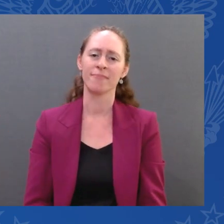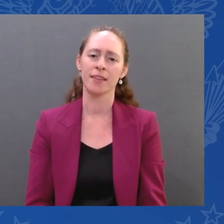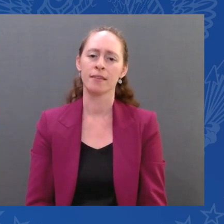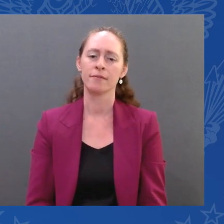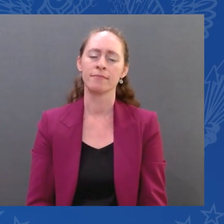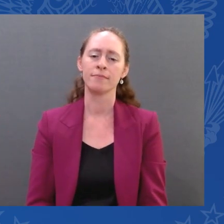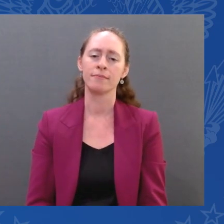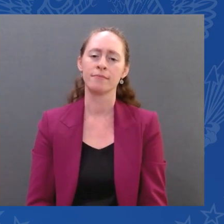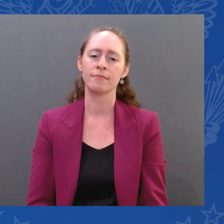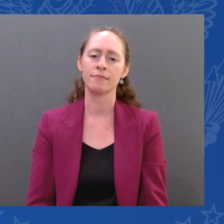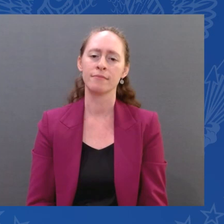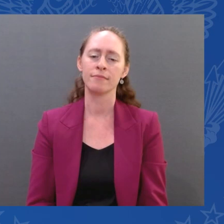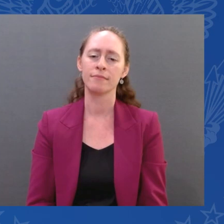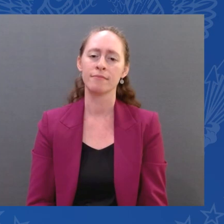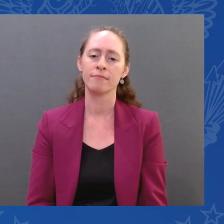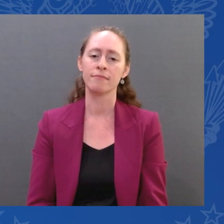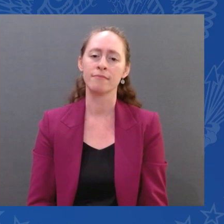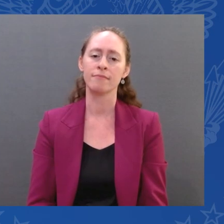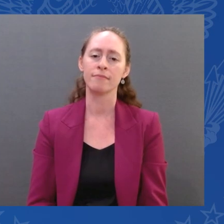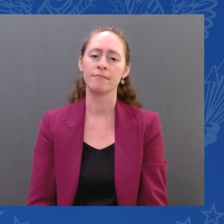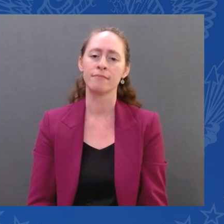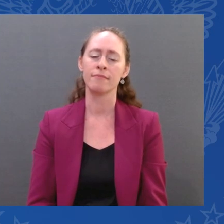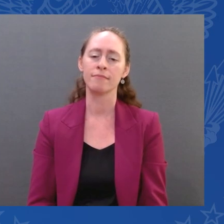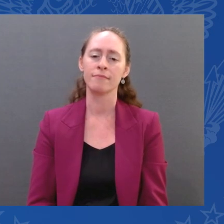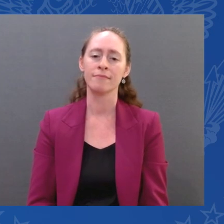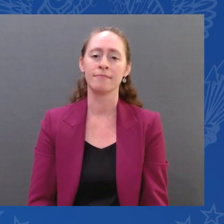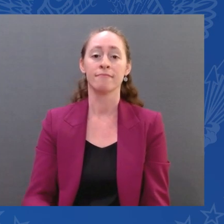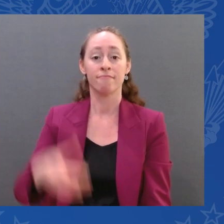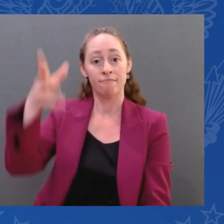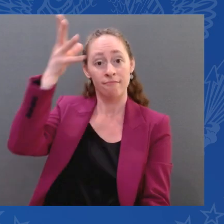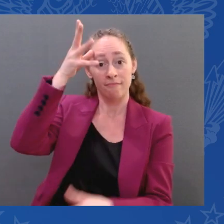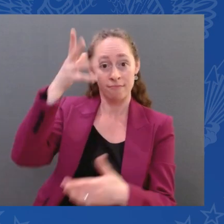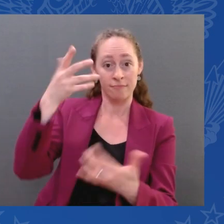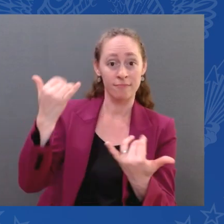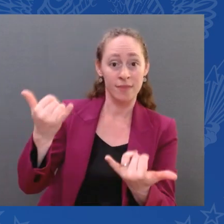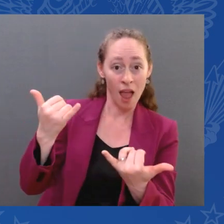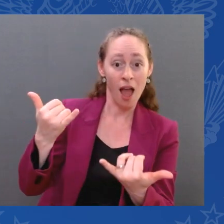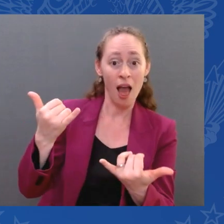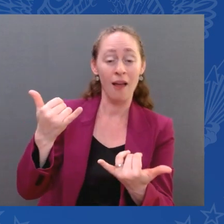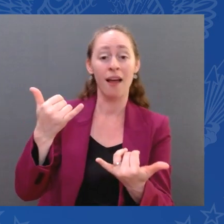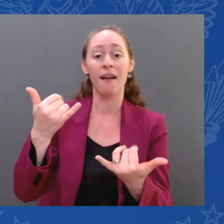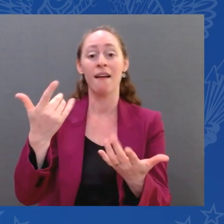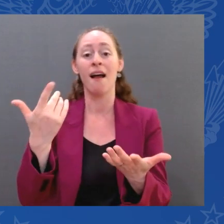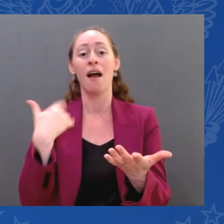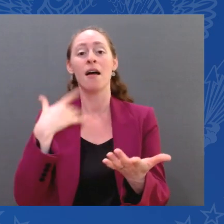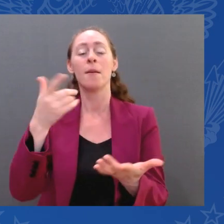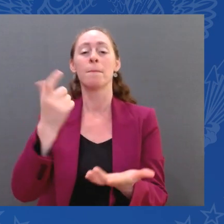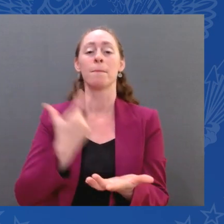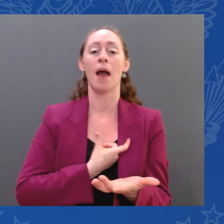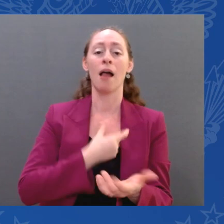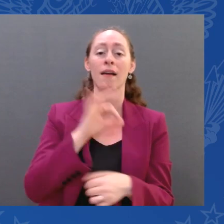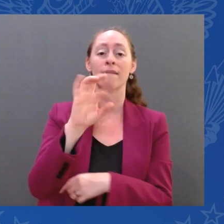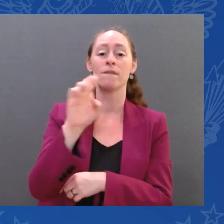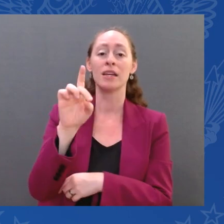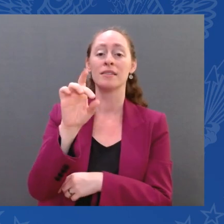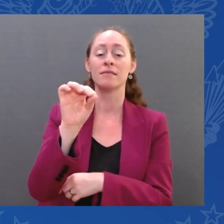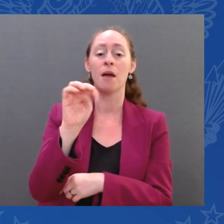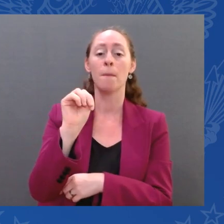And, Khizr Khan, you will continue to carry a copy of the Constitution they didn't ask you,